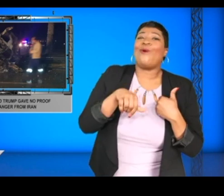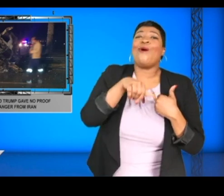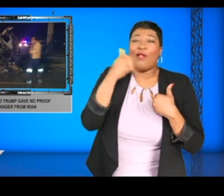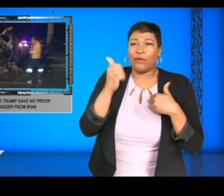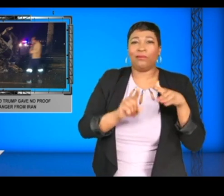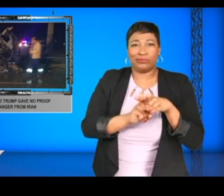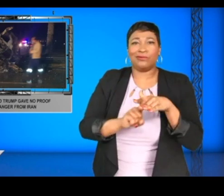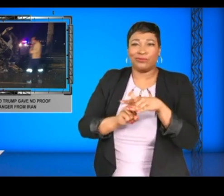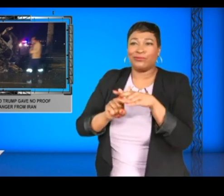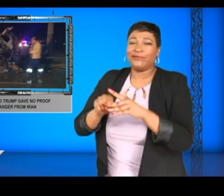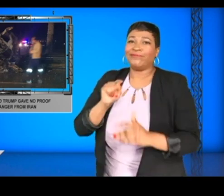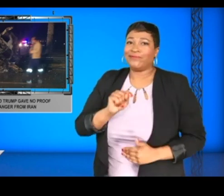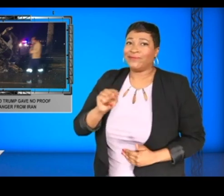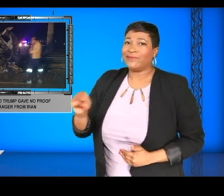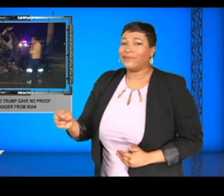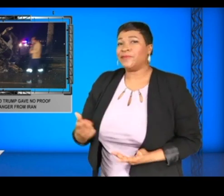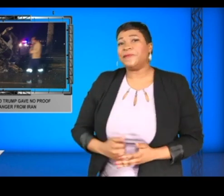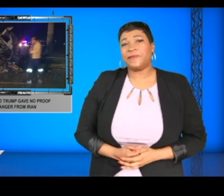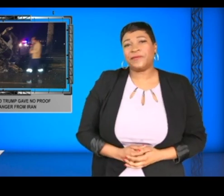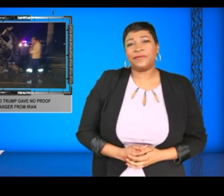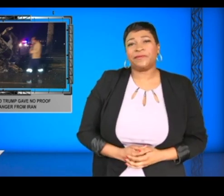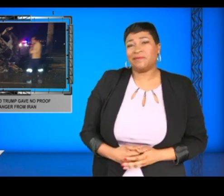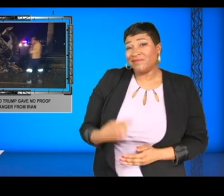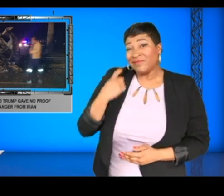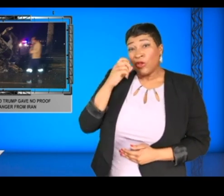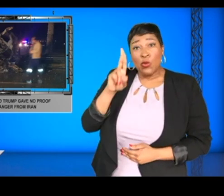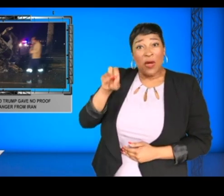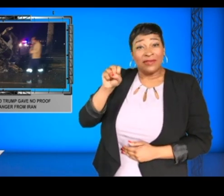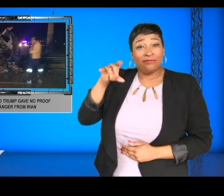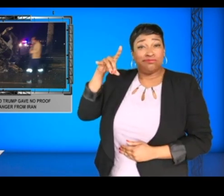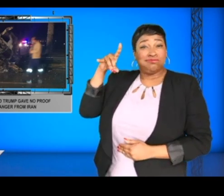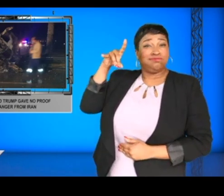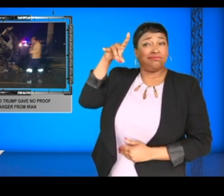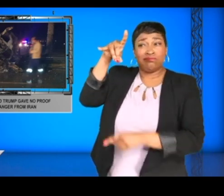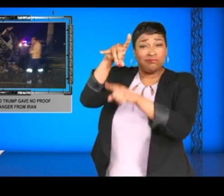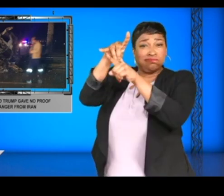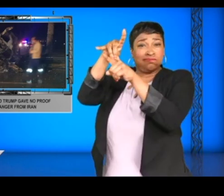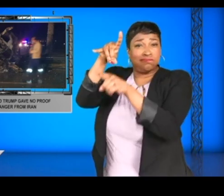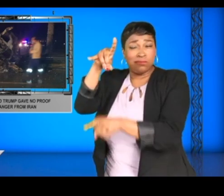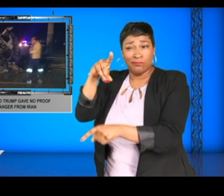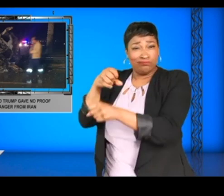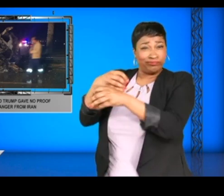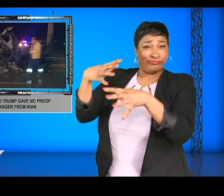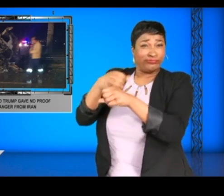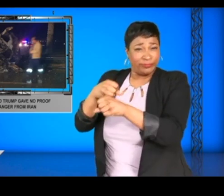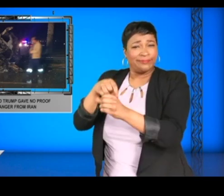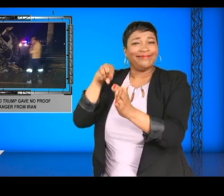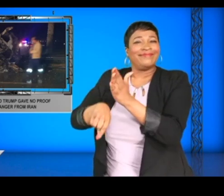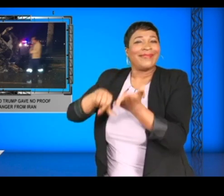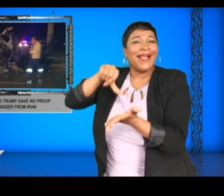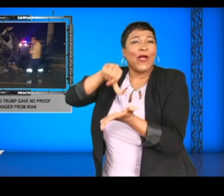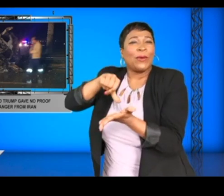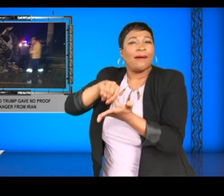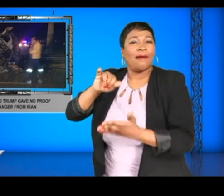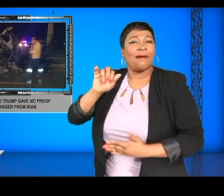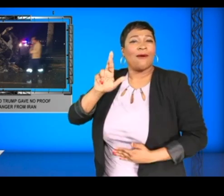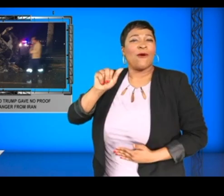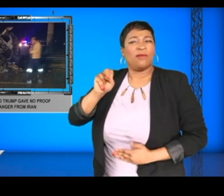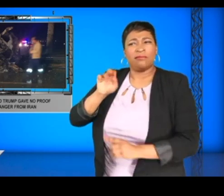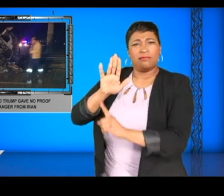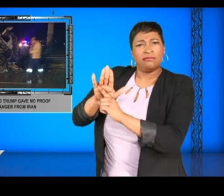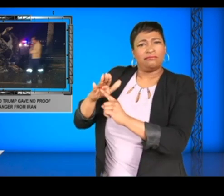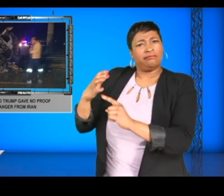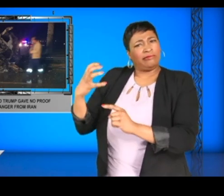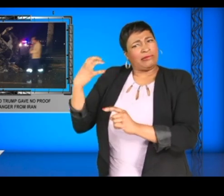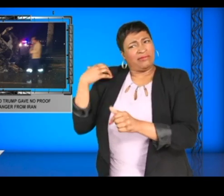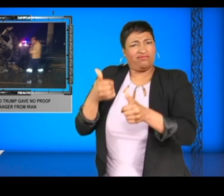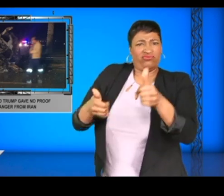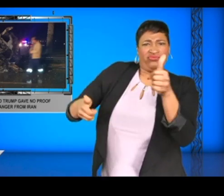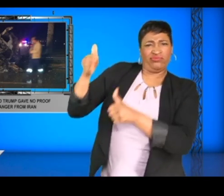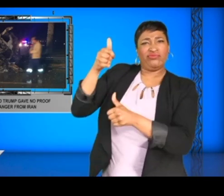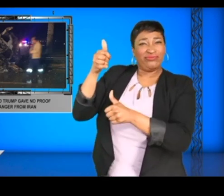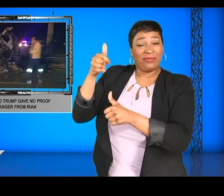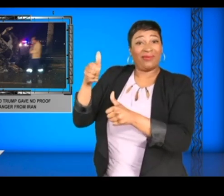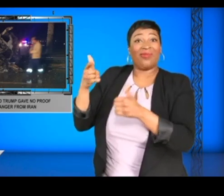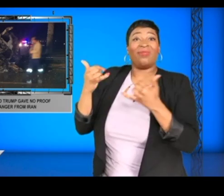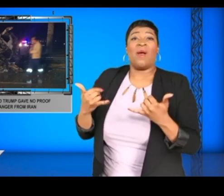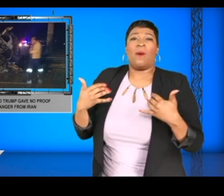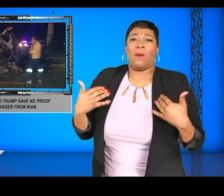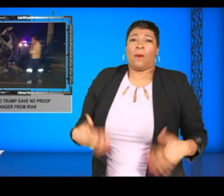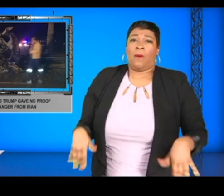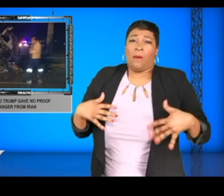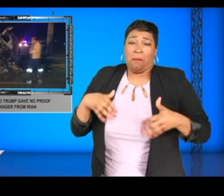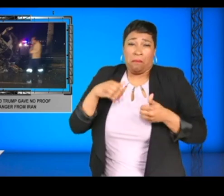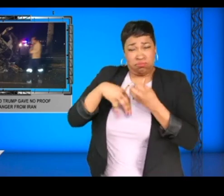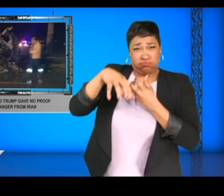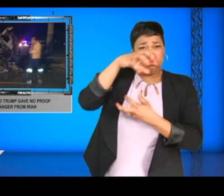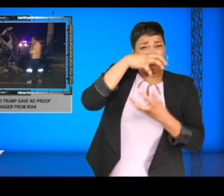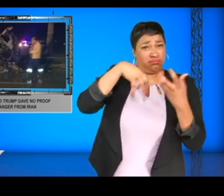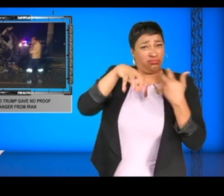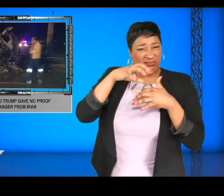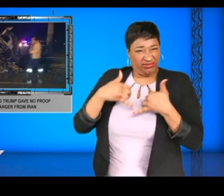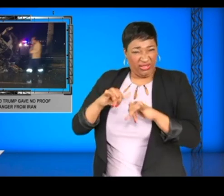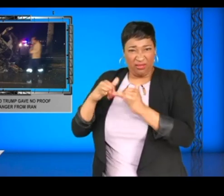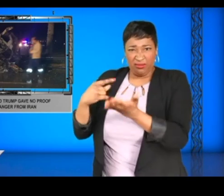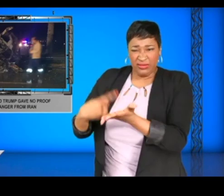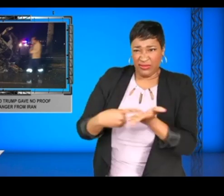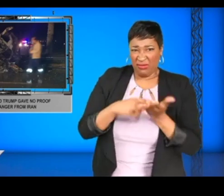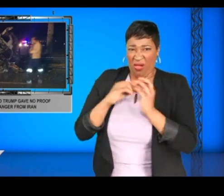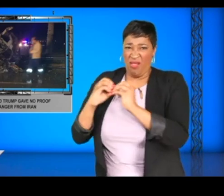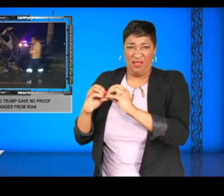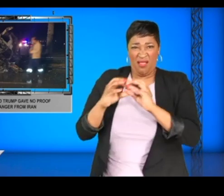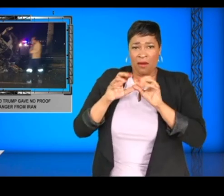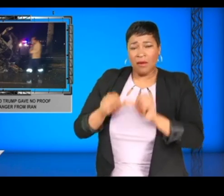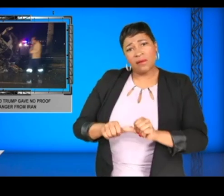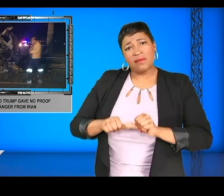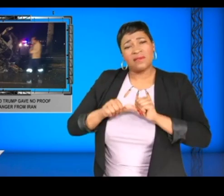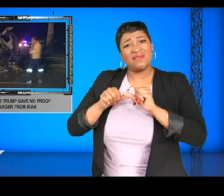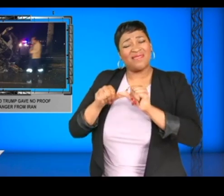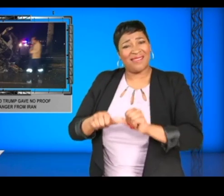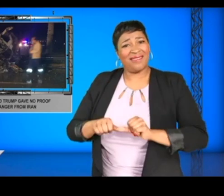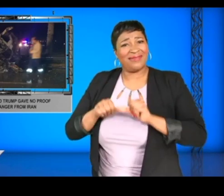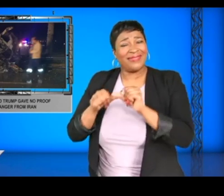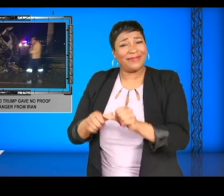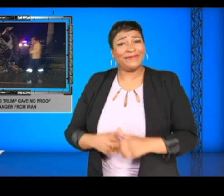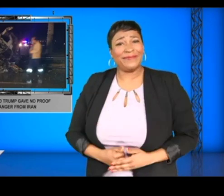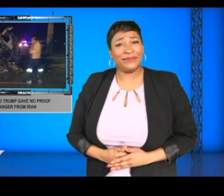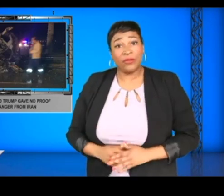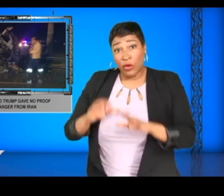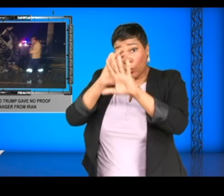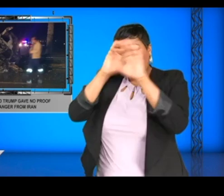The fallout from the US drone attack that killed a top Iranian official still lingers.